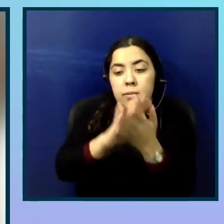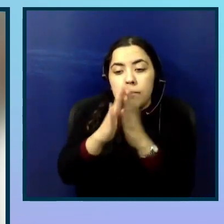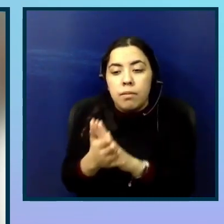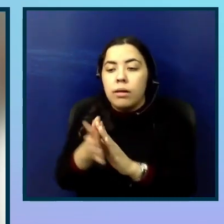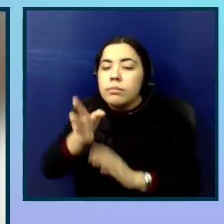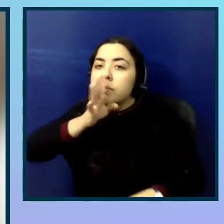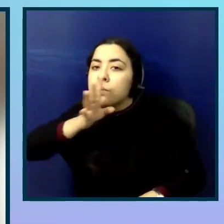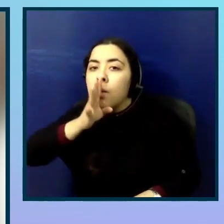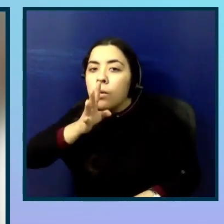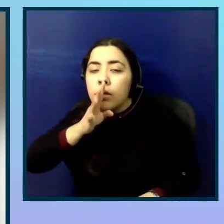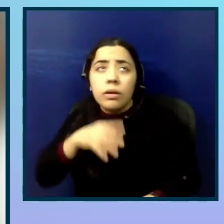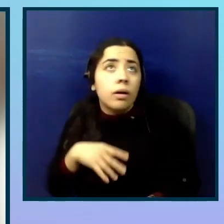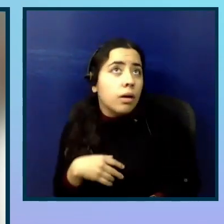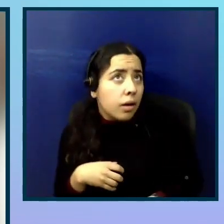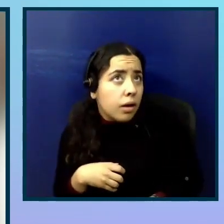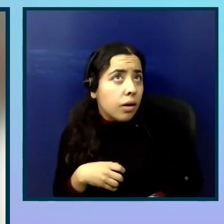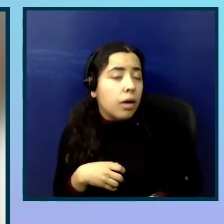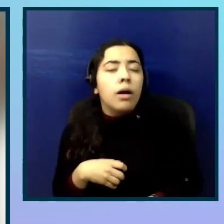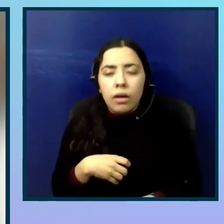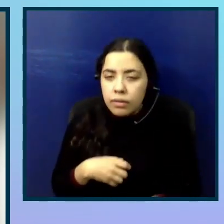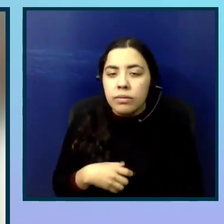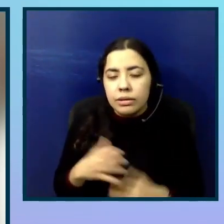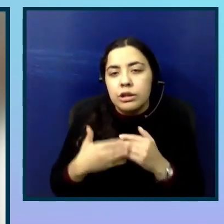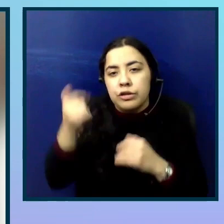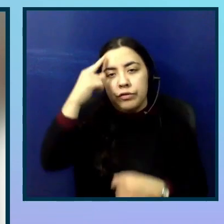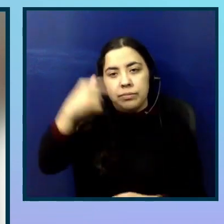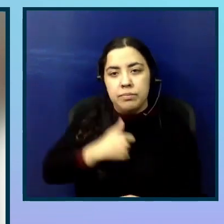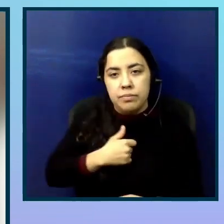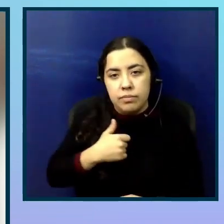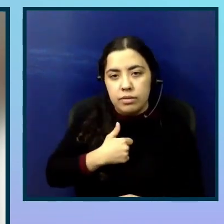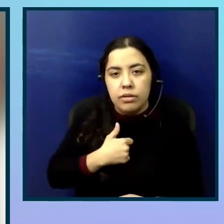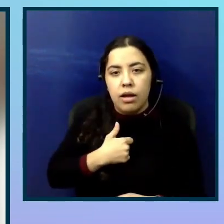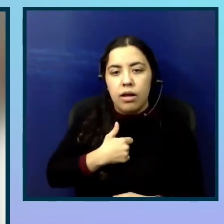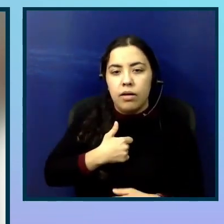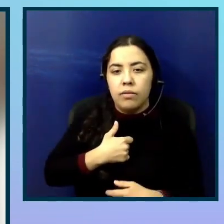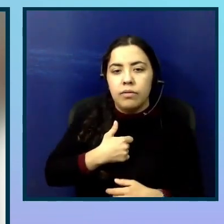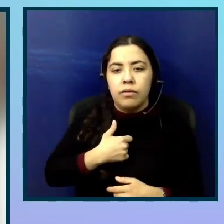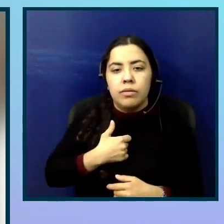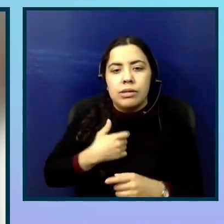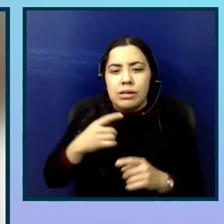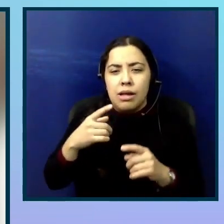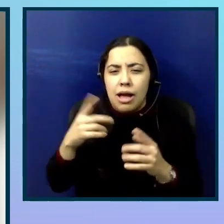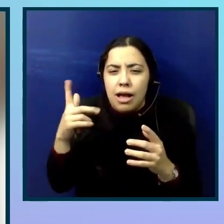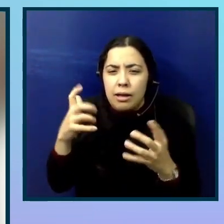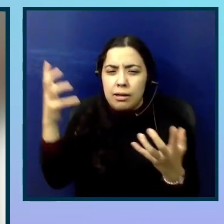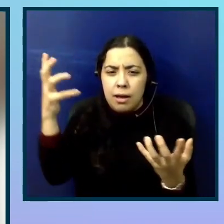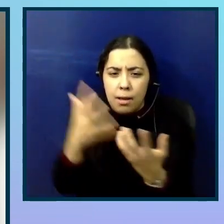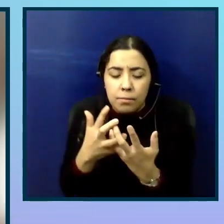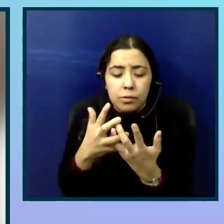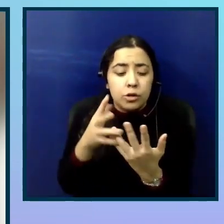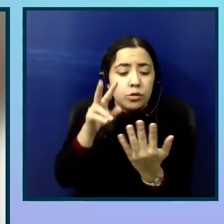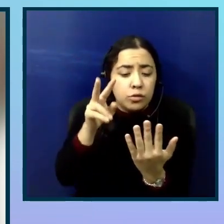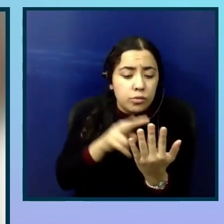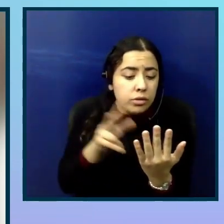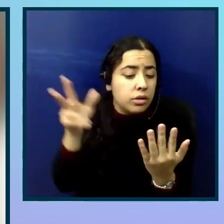and reading text within captions work incredibly well for me and for comprehension. So I know what is going on and I can understand it.